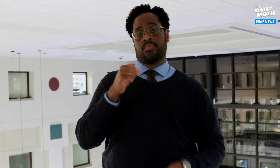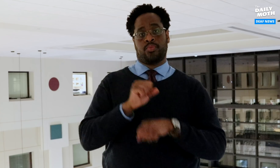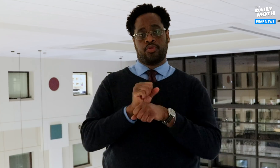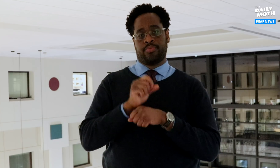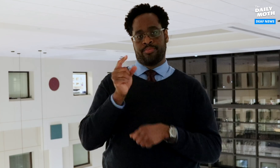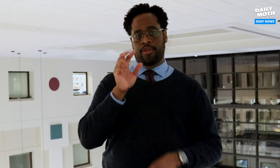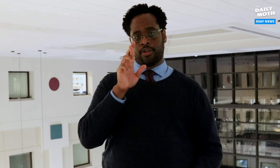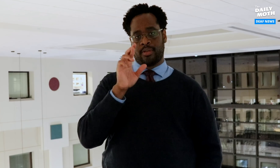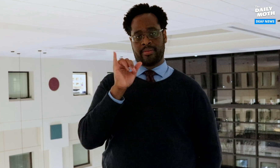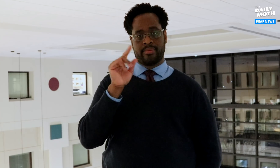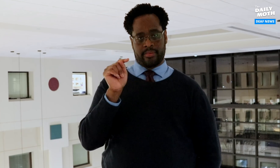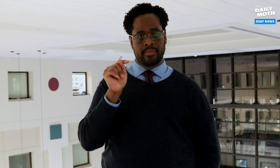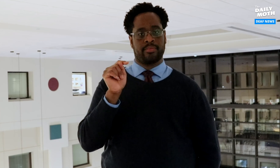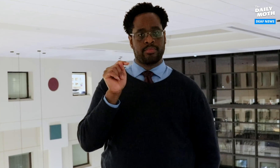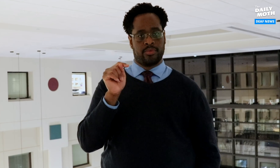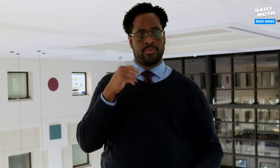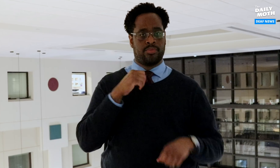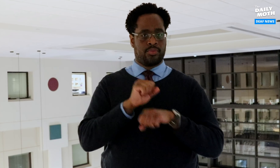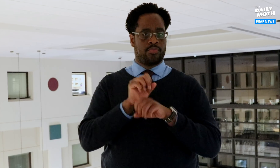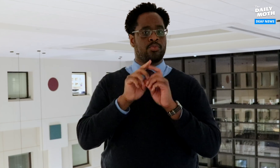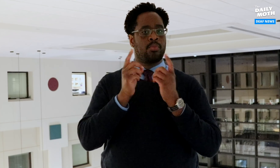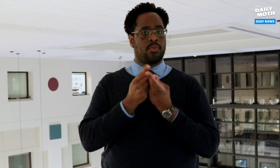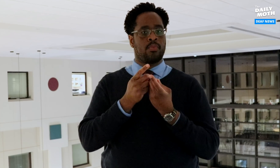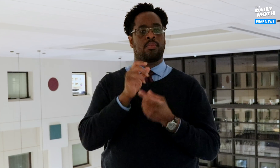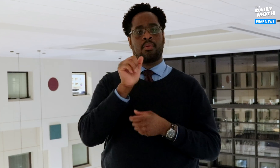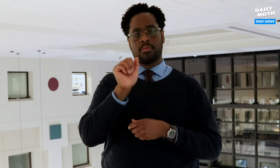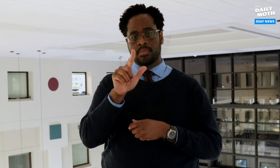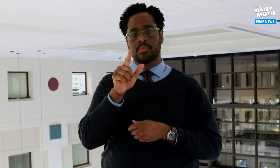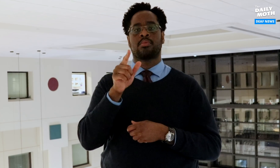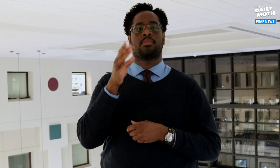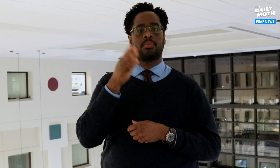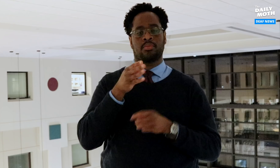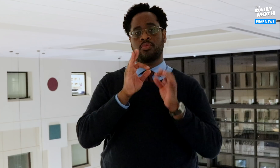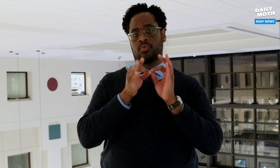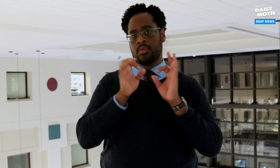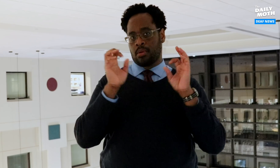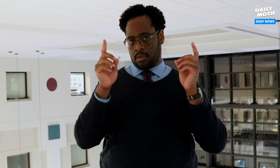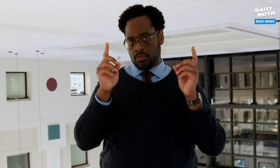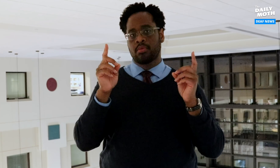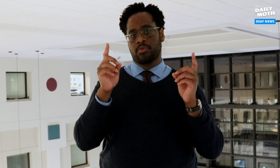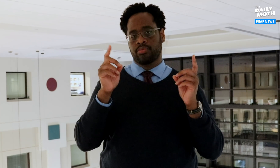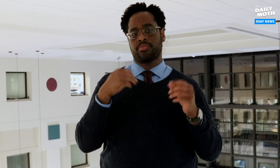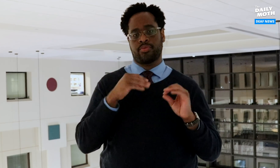I work at RIT in the Department of ASL and Interpreting Education.